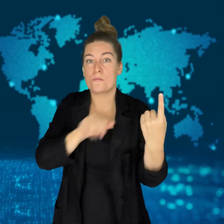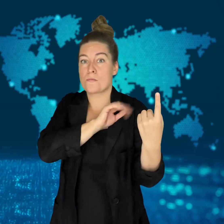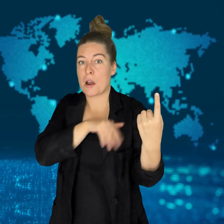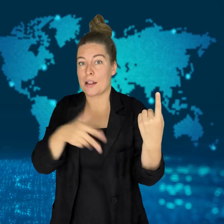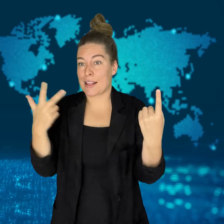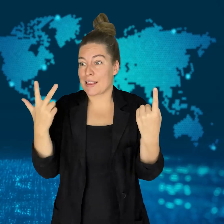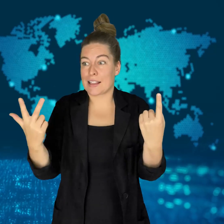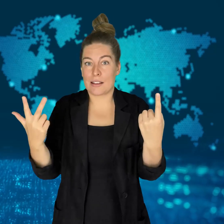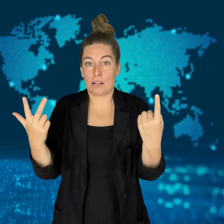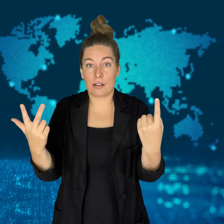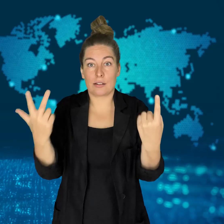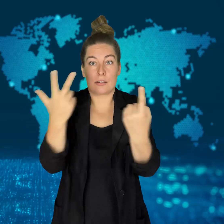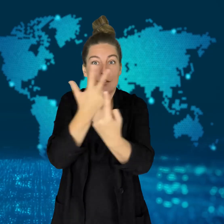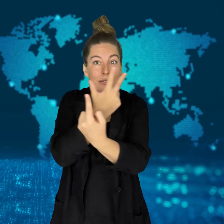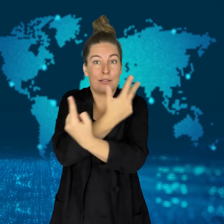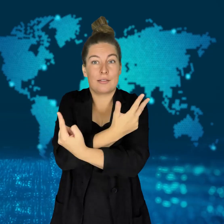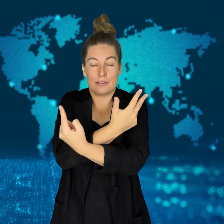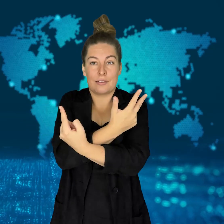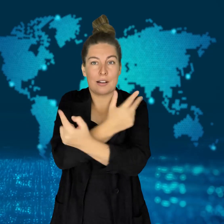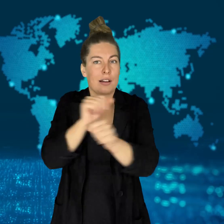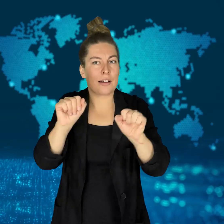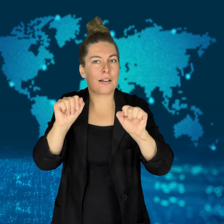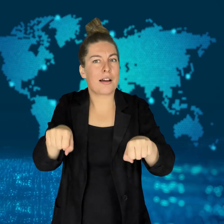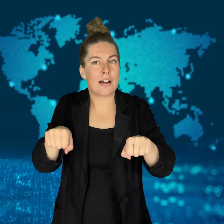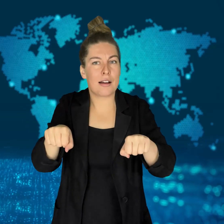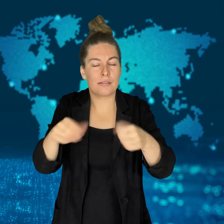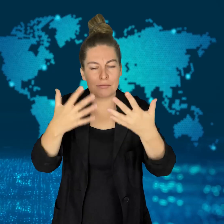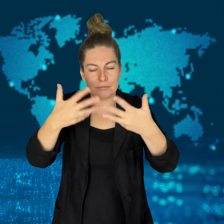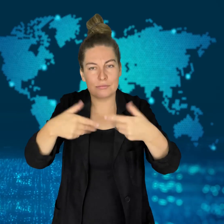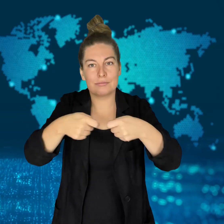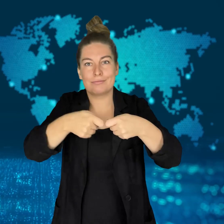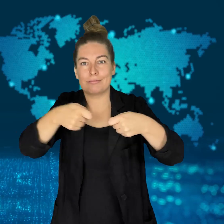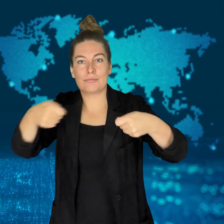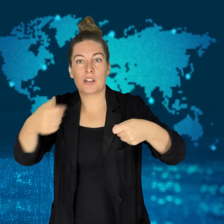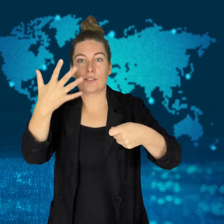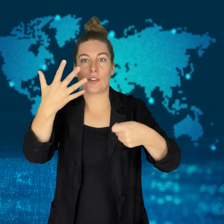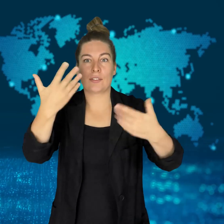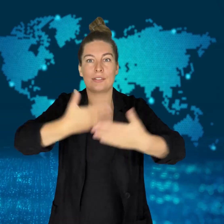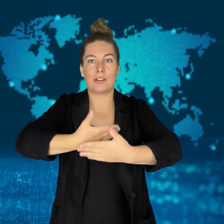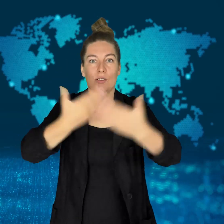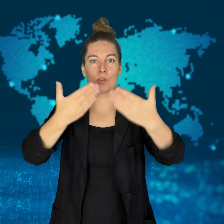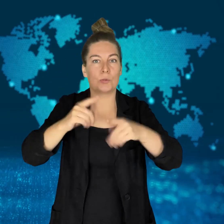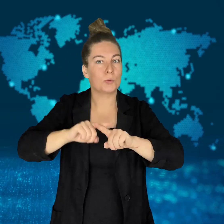extended for another five days on the basis of the three-for-one swap,"